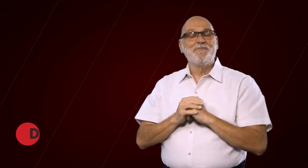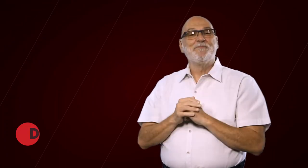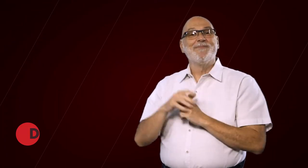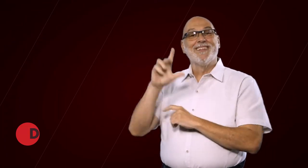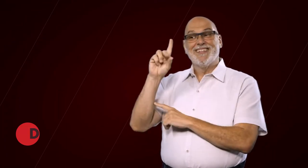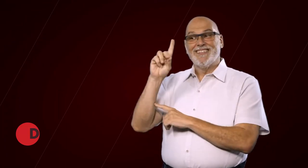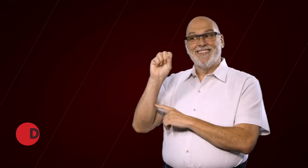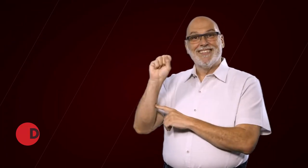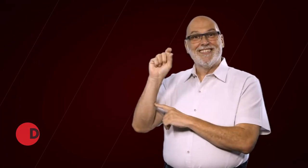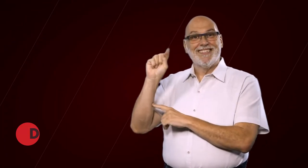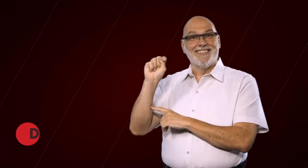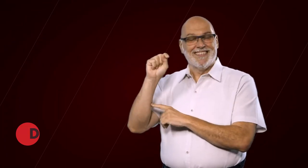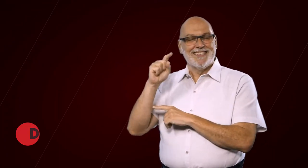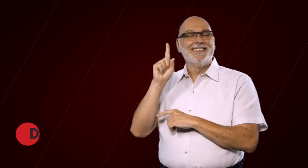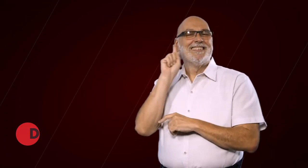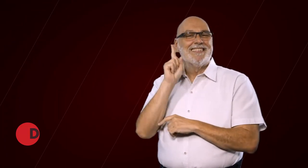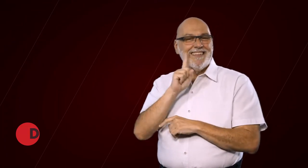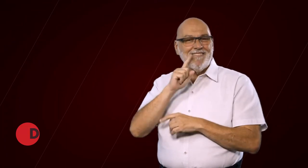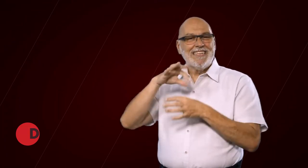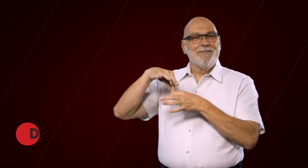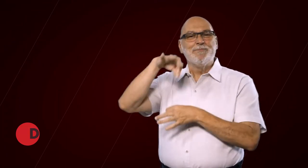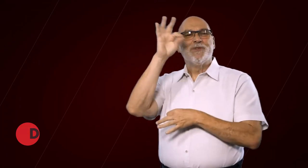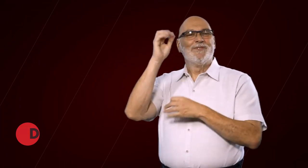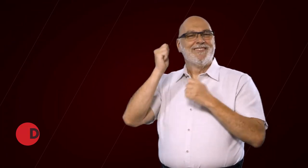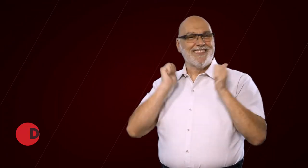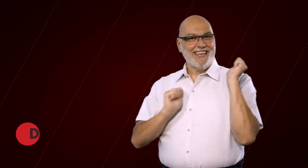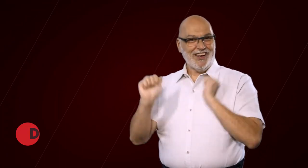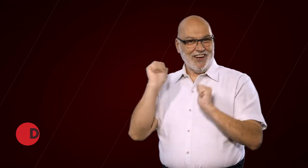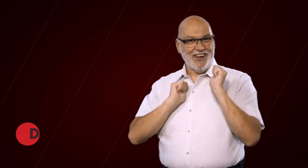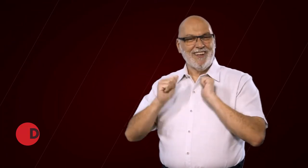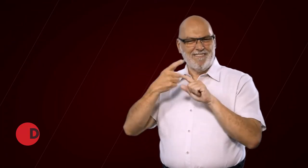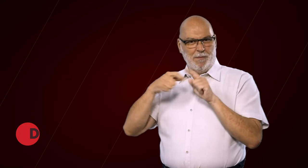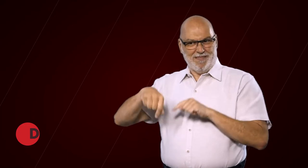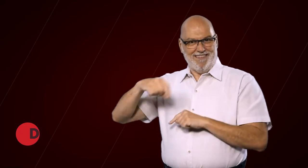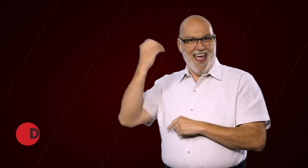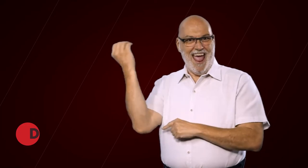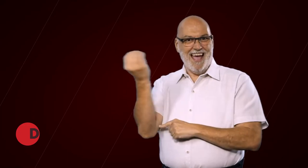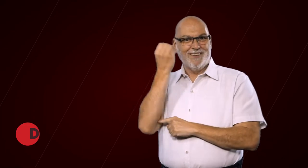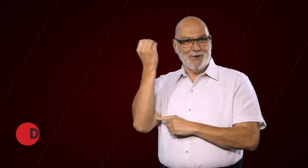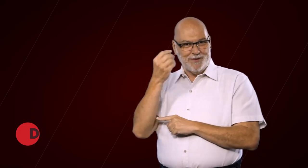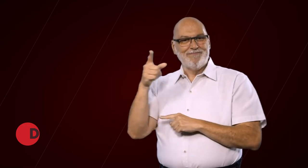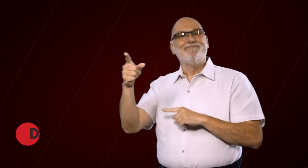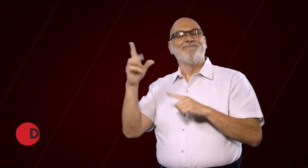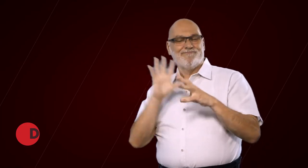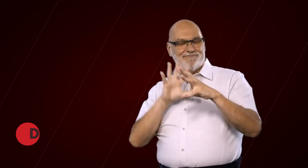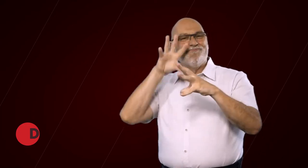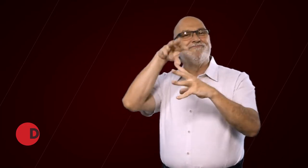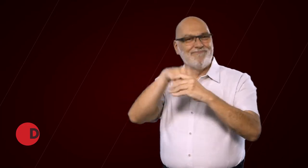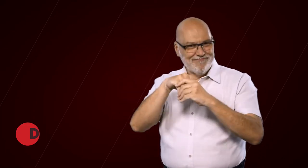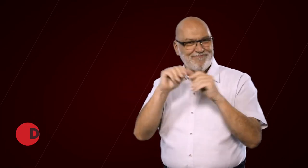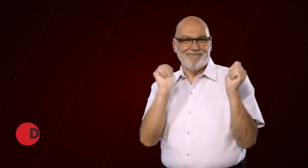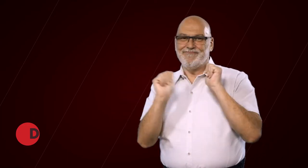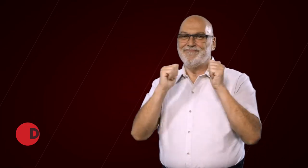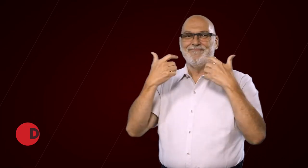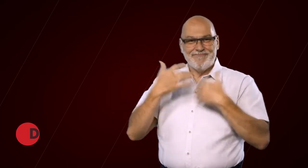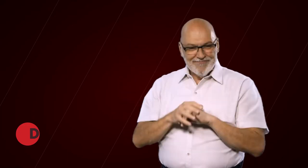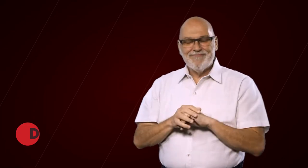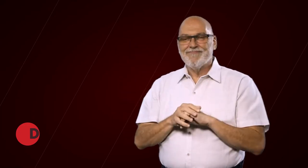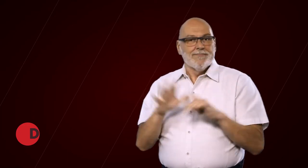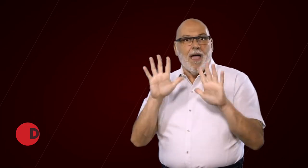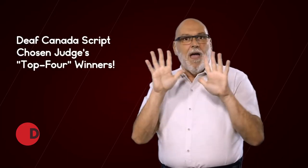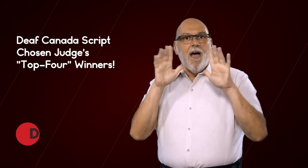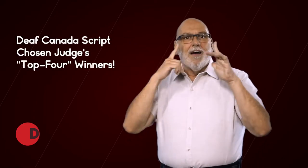Deaf Spirit Theatre from Ontario was surprised when judges chose